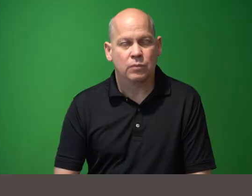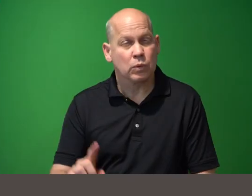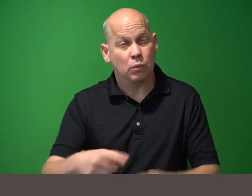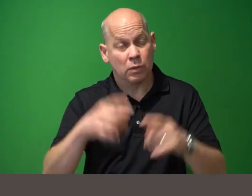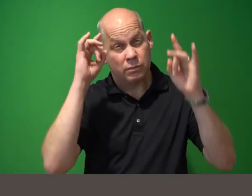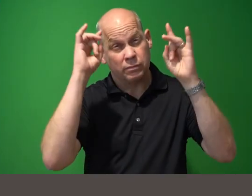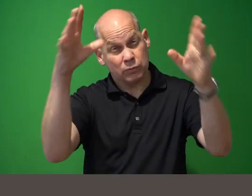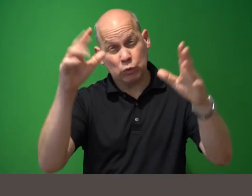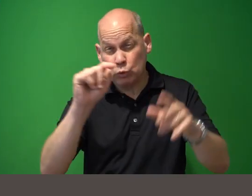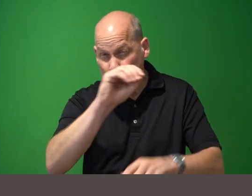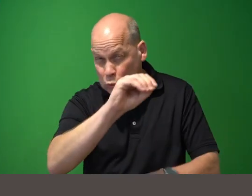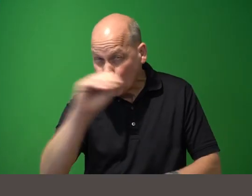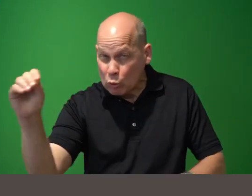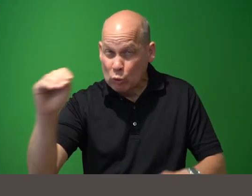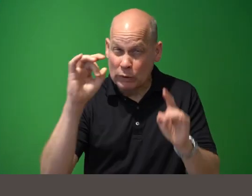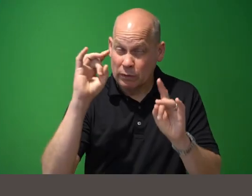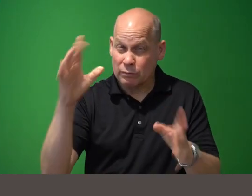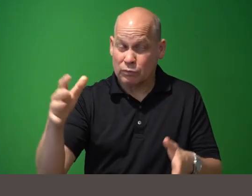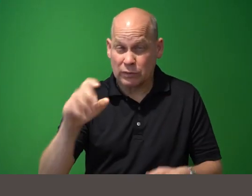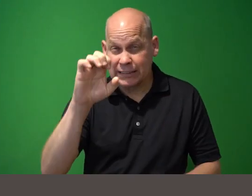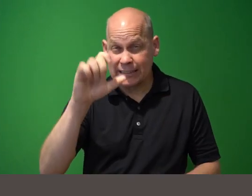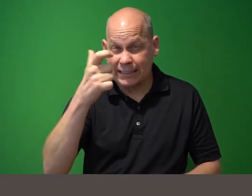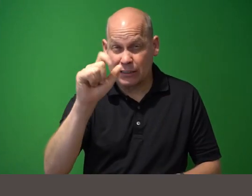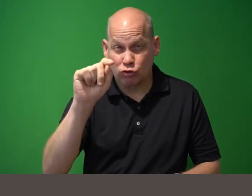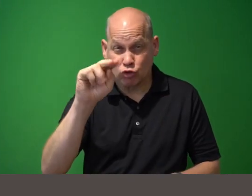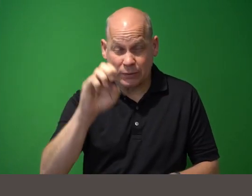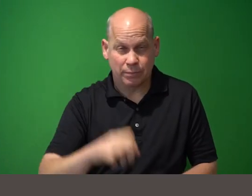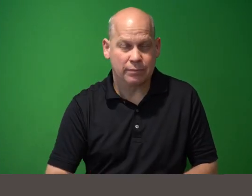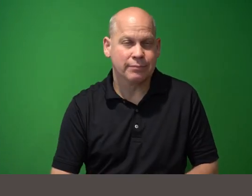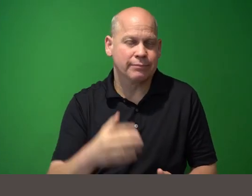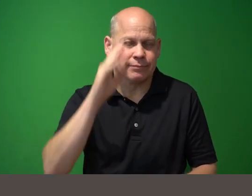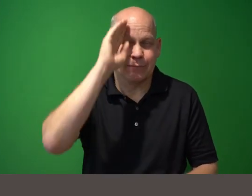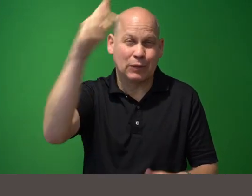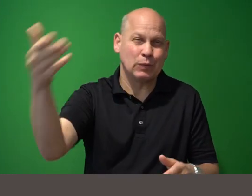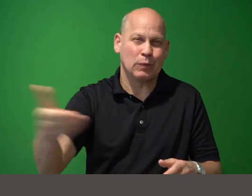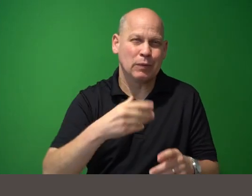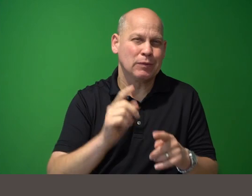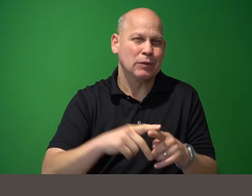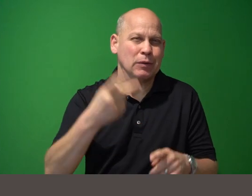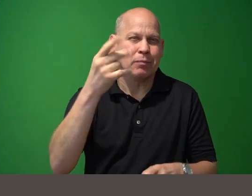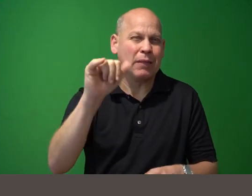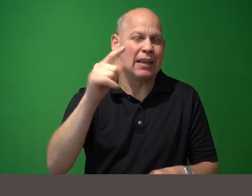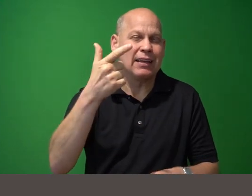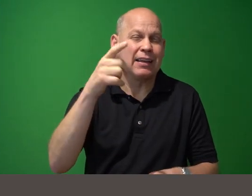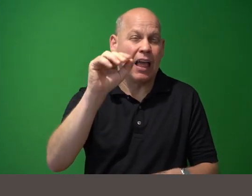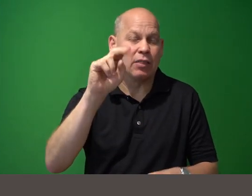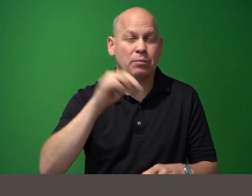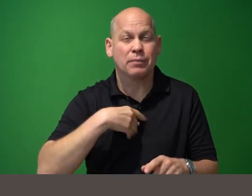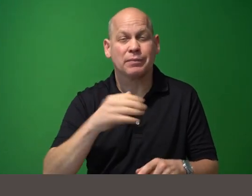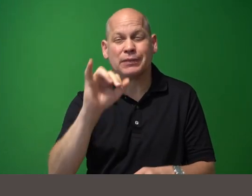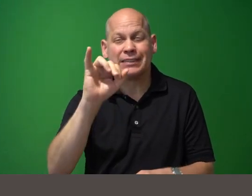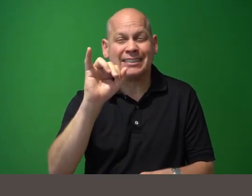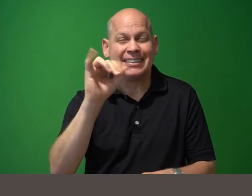When is extreme too extreme? Hi, welcome to PyGotham. I'm Jorn Mossel, and in this presentation,